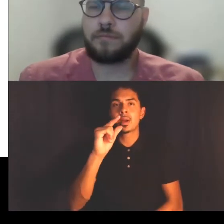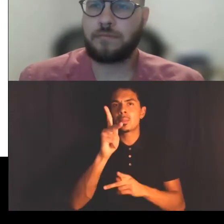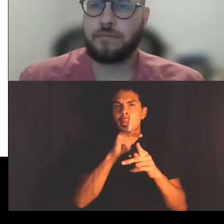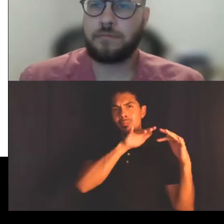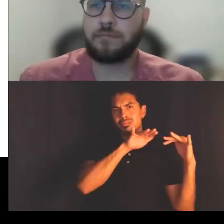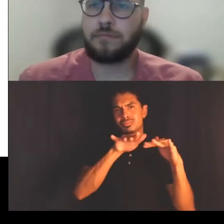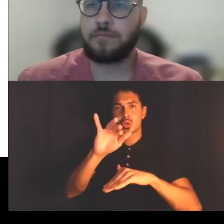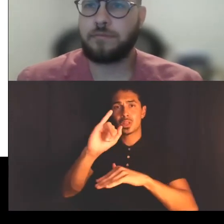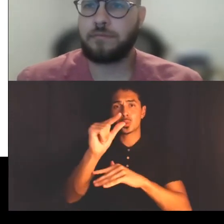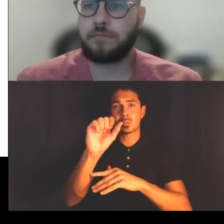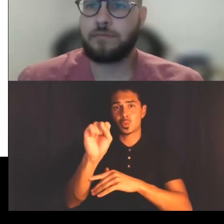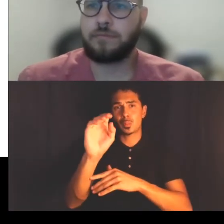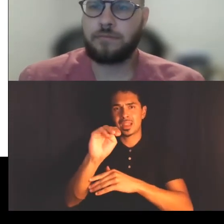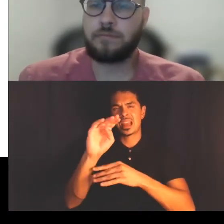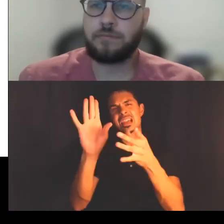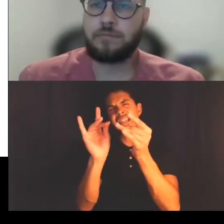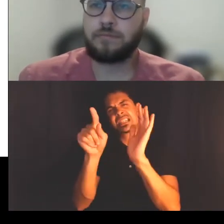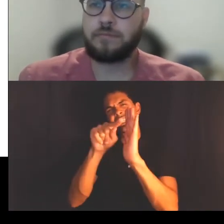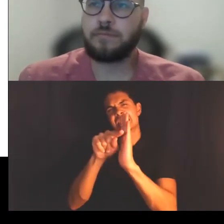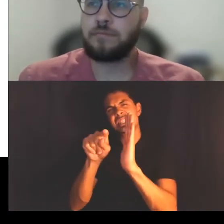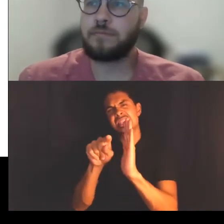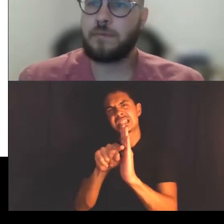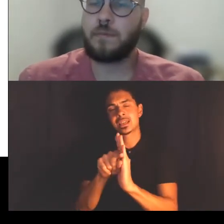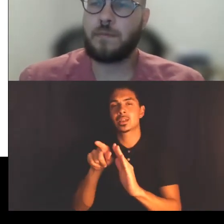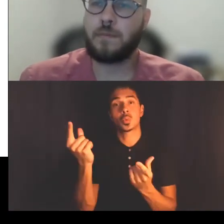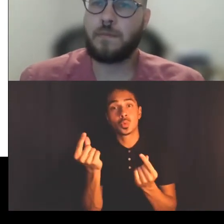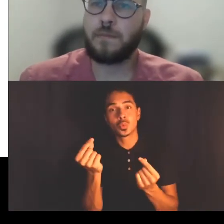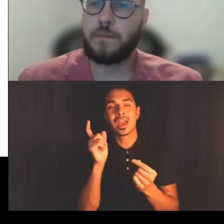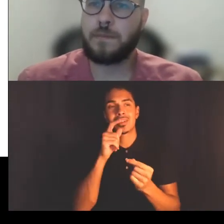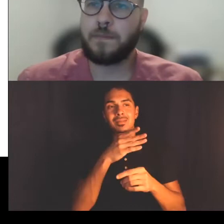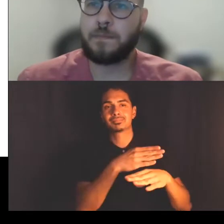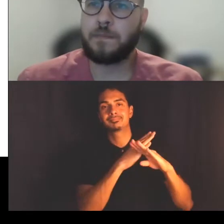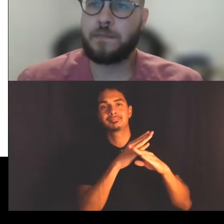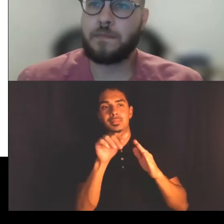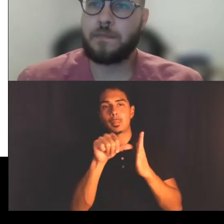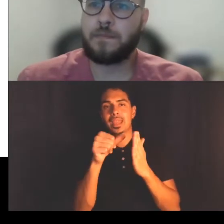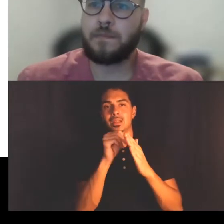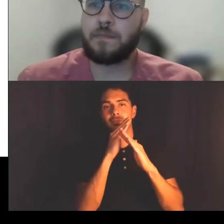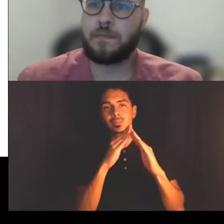so she kinda had to go silent for a little bit. She's also a transfemme as well,